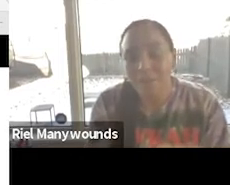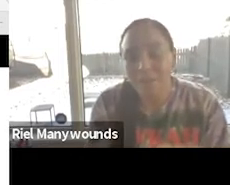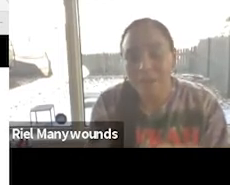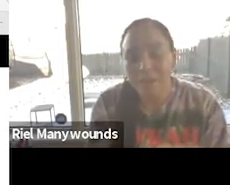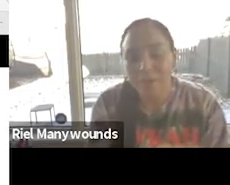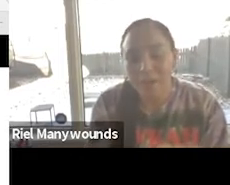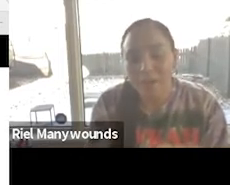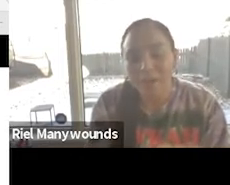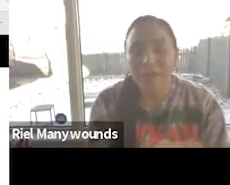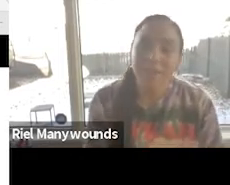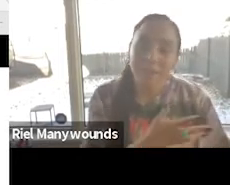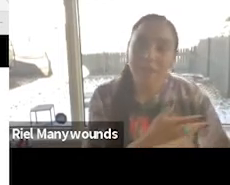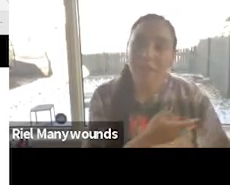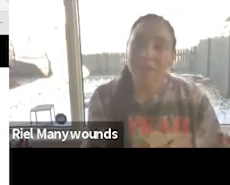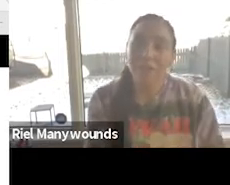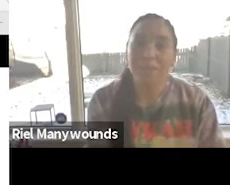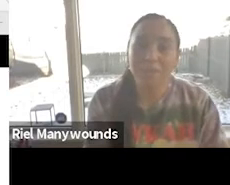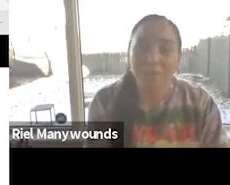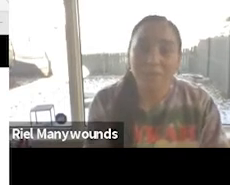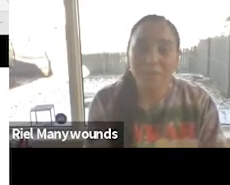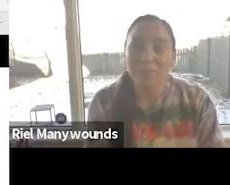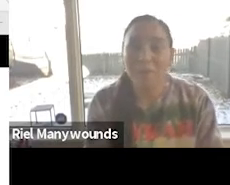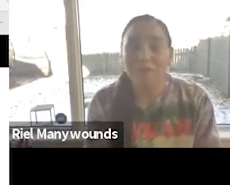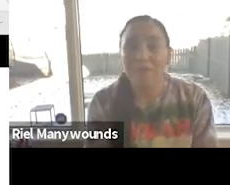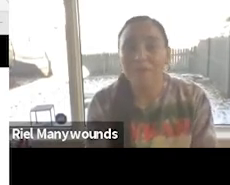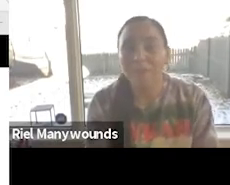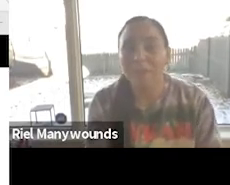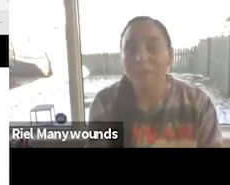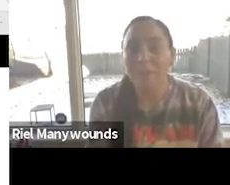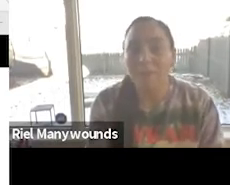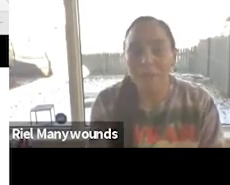making sure that like the last Chat & Chew we did was just super powerful for me. I think that you